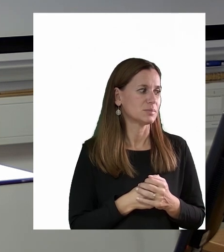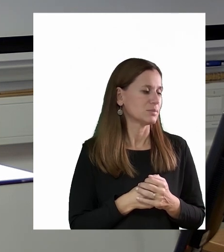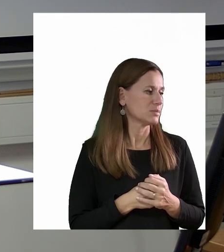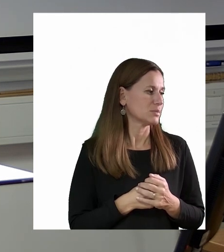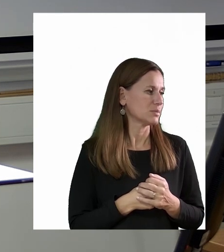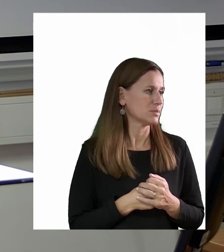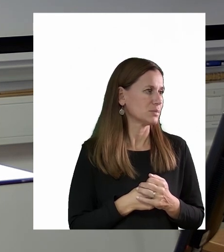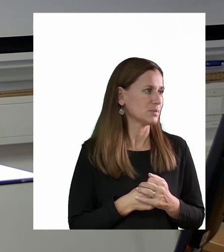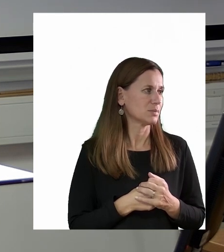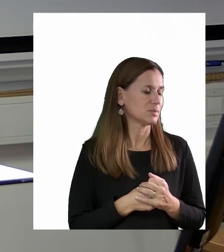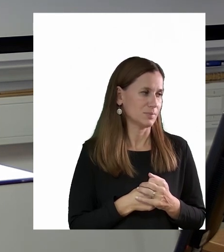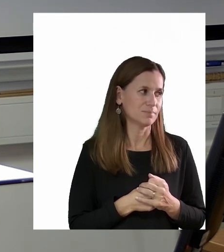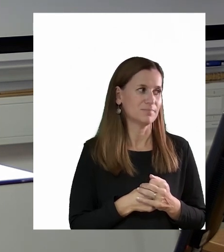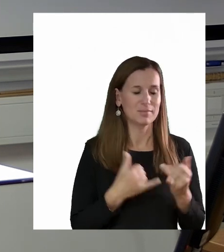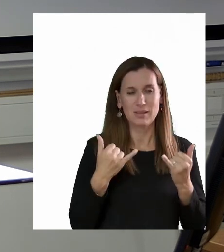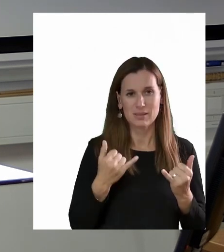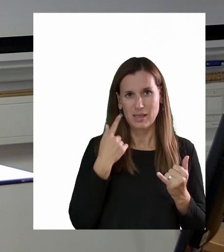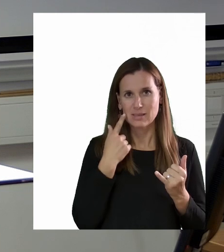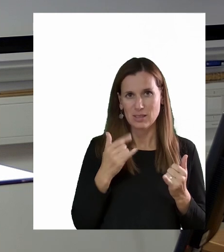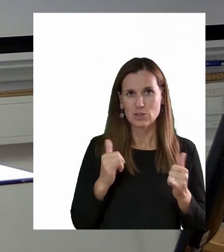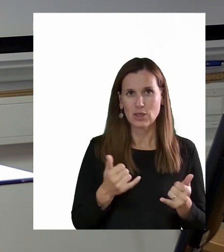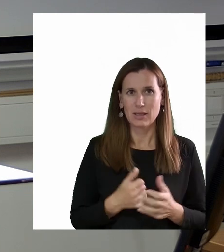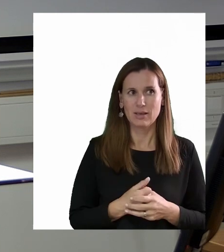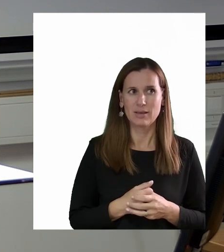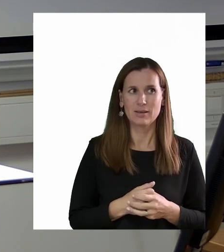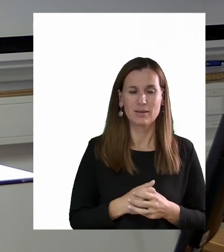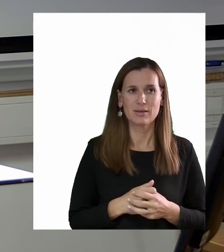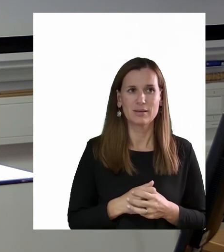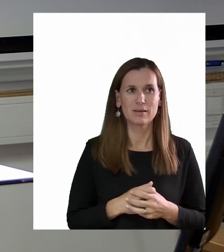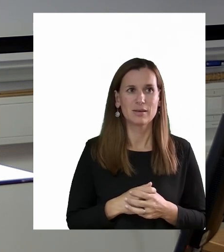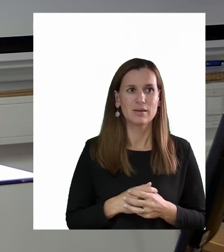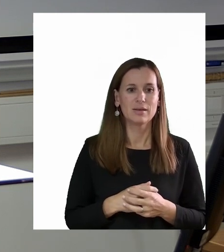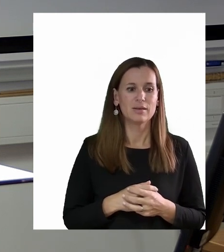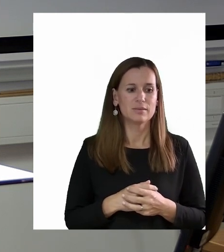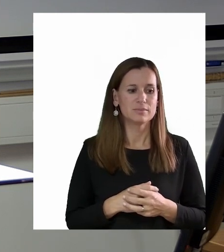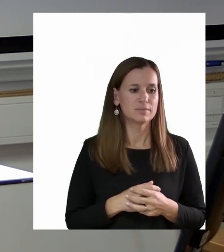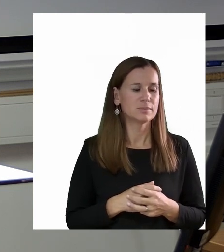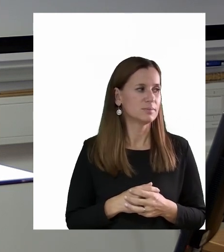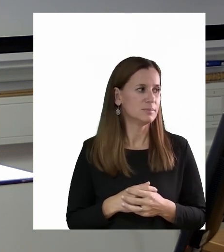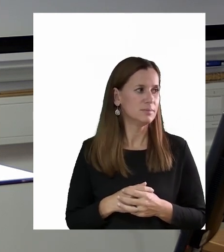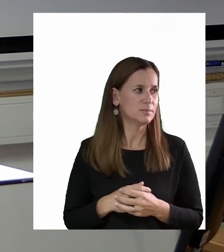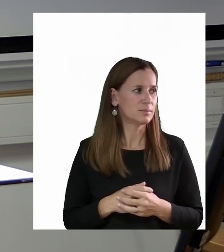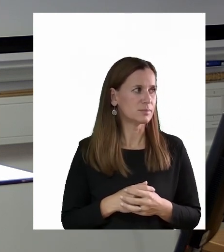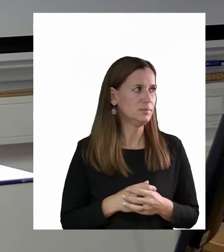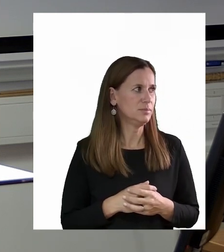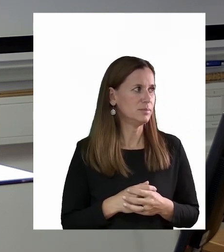But okay. Yeah, yes. Okay. Just the slides can do we share the slides?